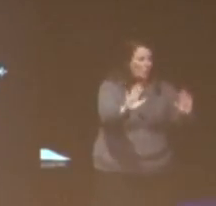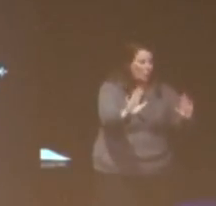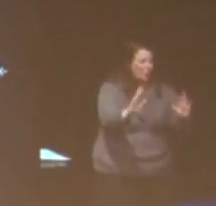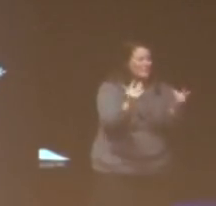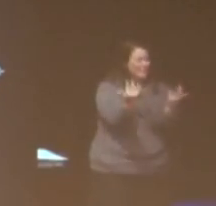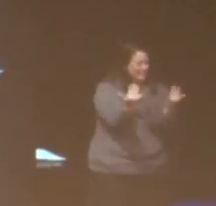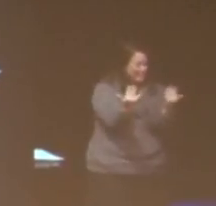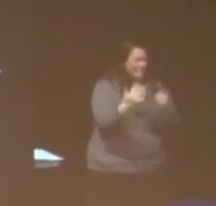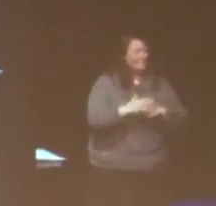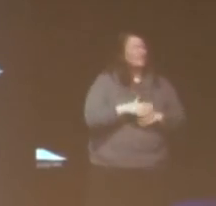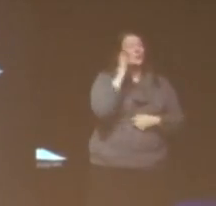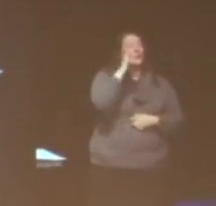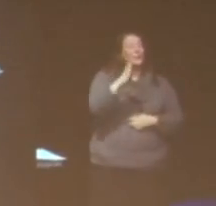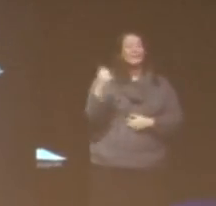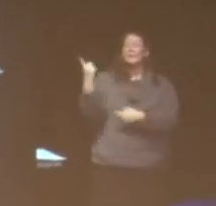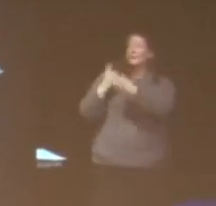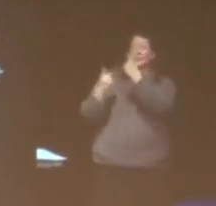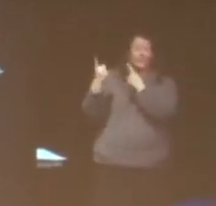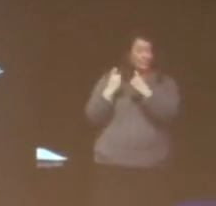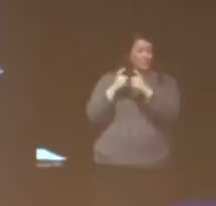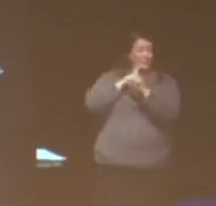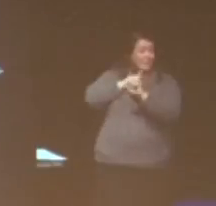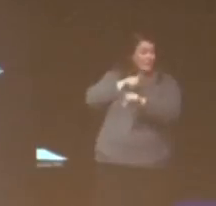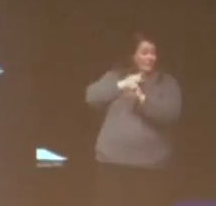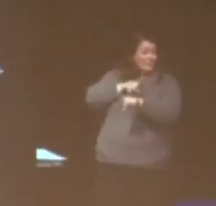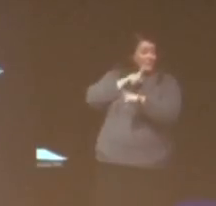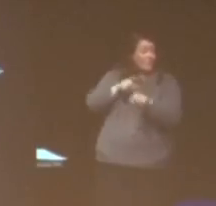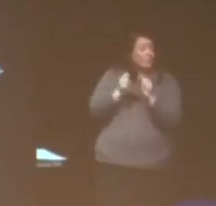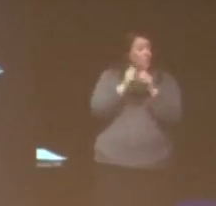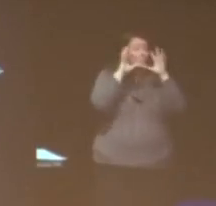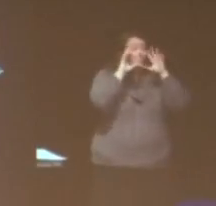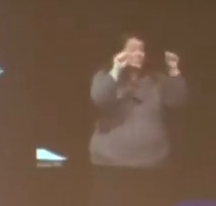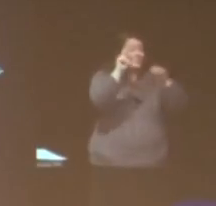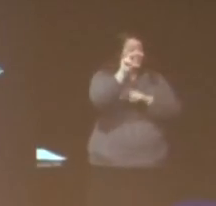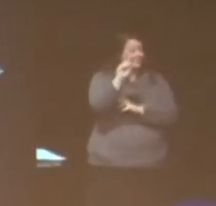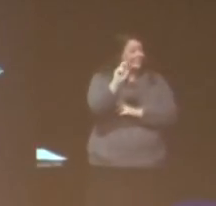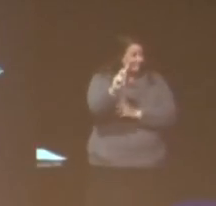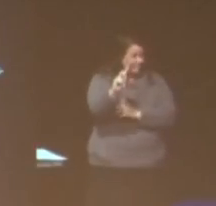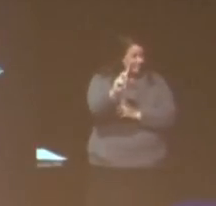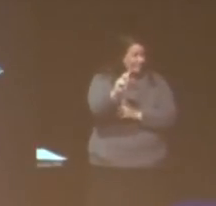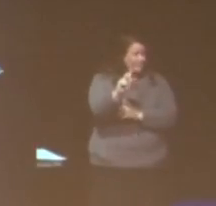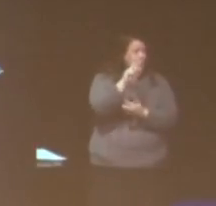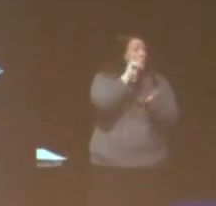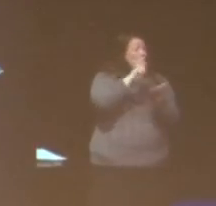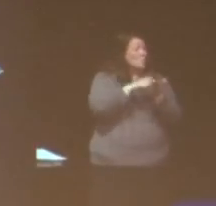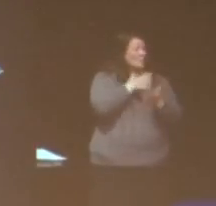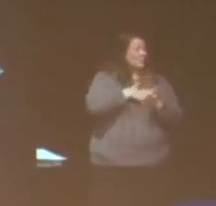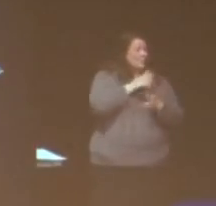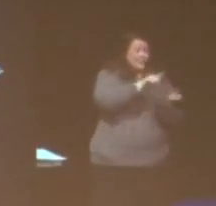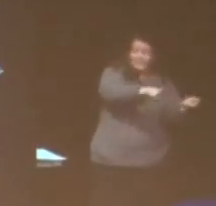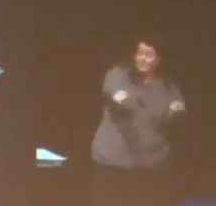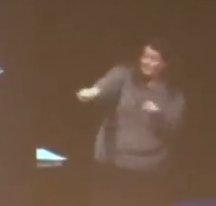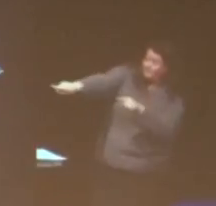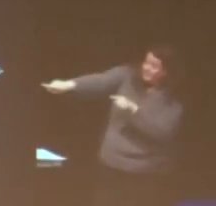When the presentation is over, please remain seated because there will be an opportunity for questions and answers with president Wagner